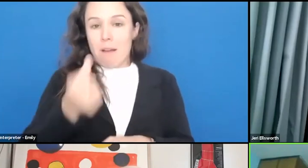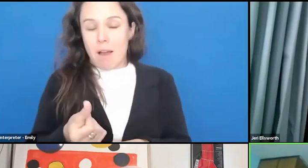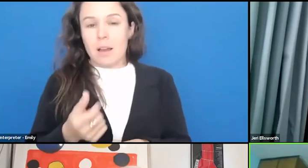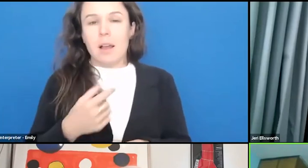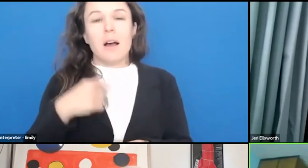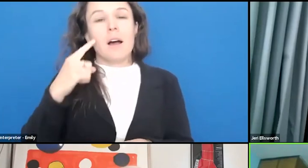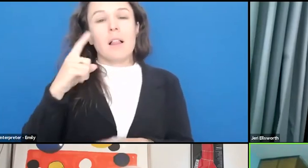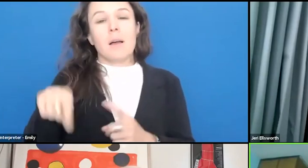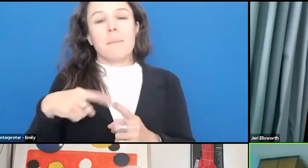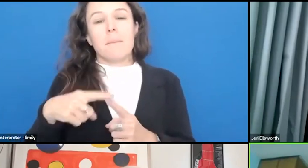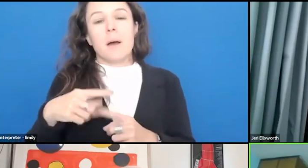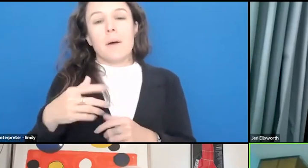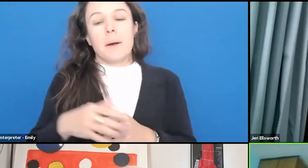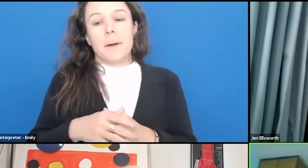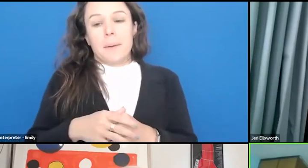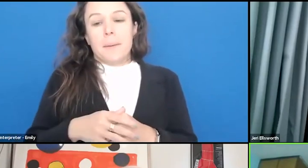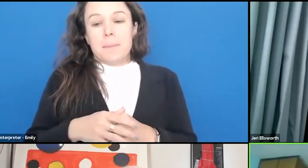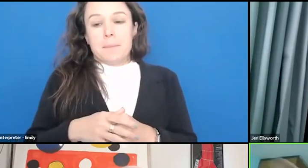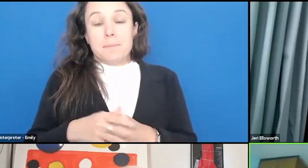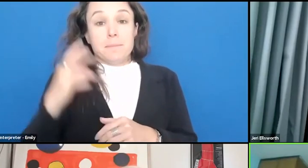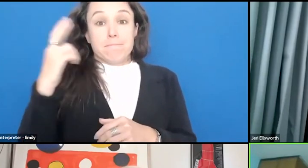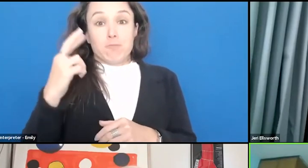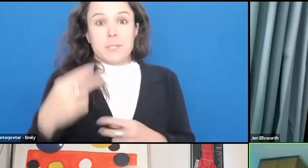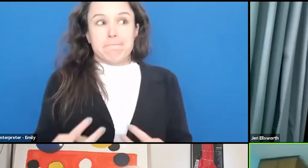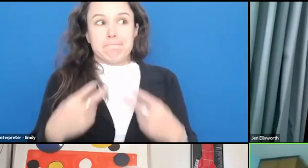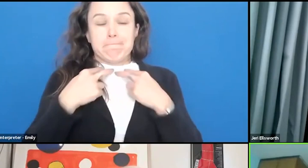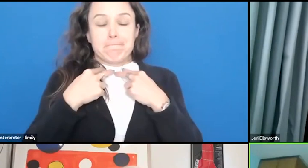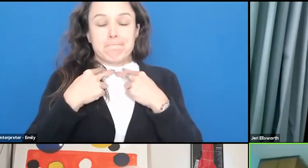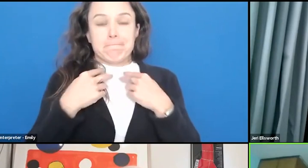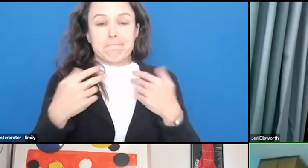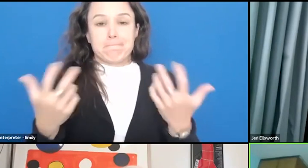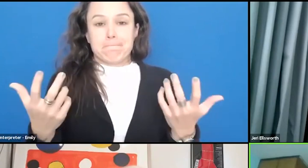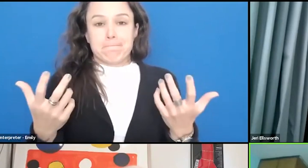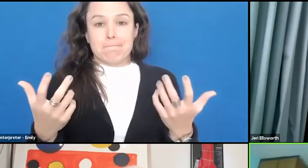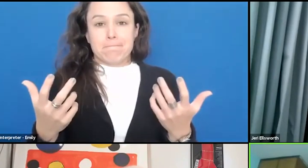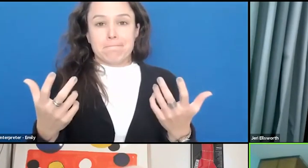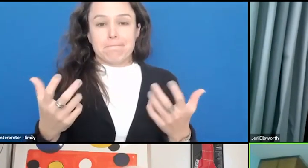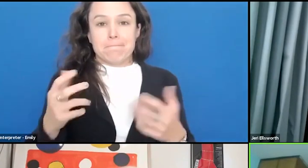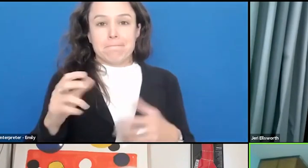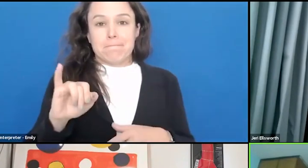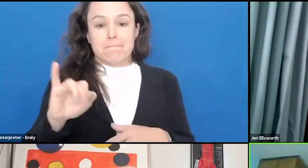basically you know, the reason we're stuck with this interface and stuff is partly a